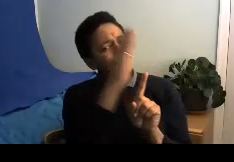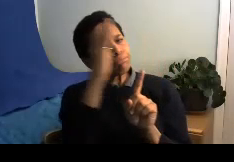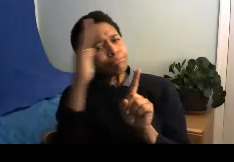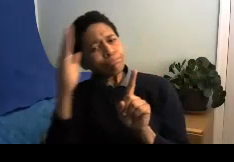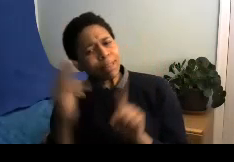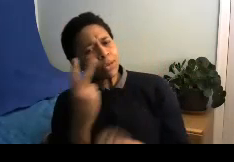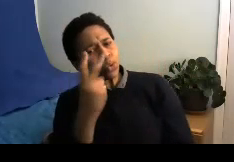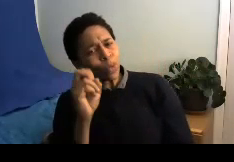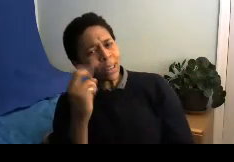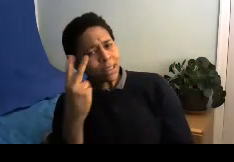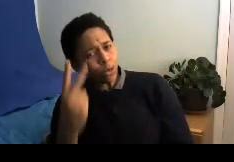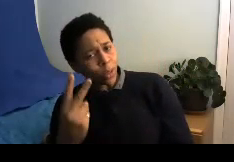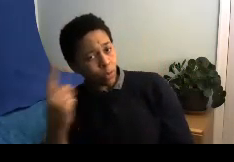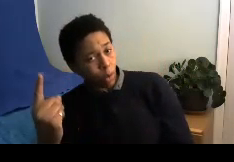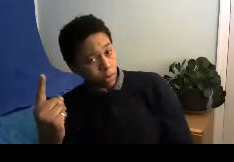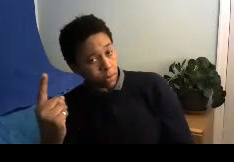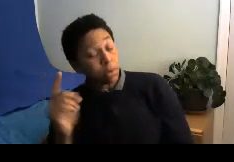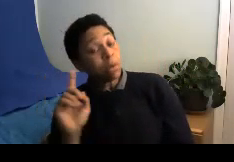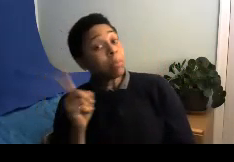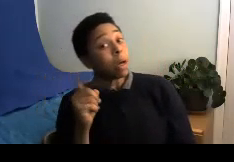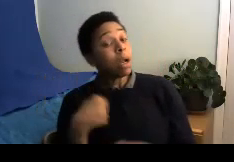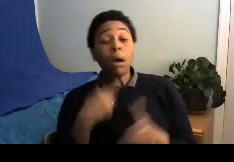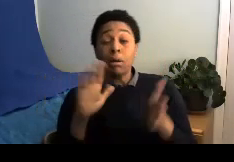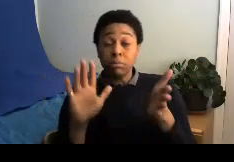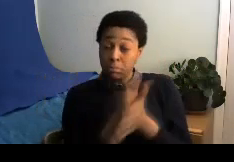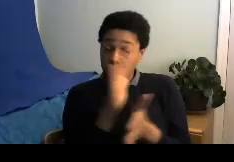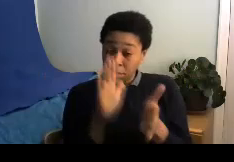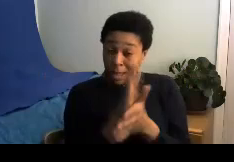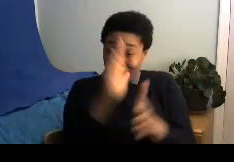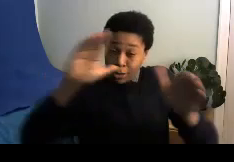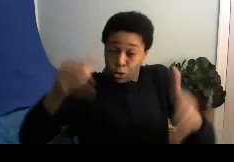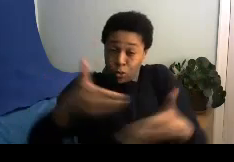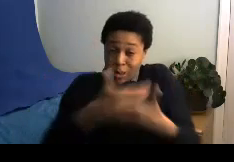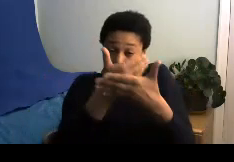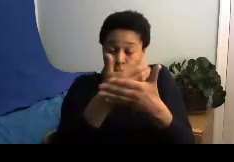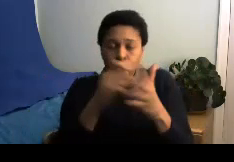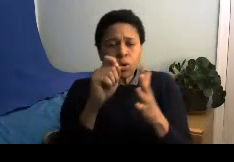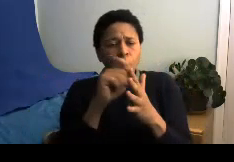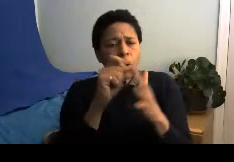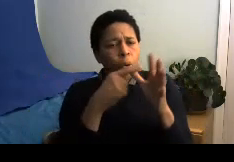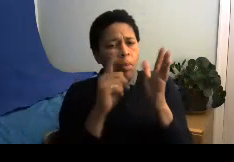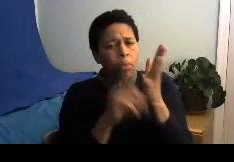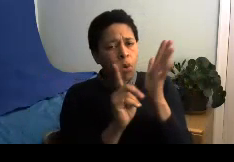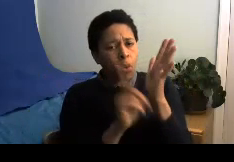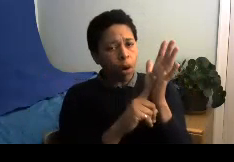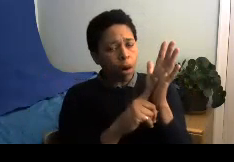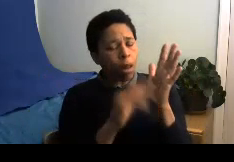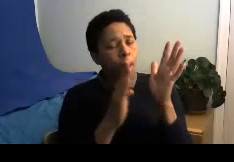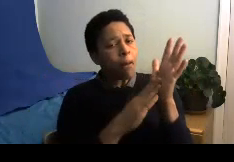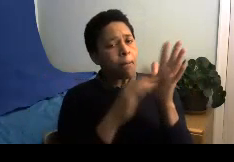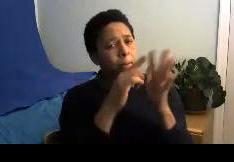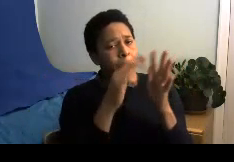couldn't be more delighted to introduce Paul Mendez, author of Rainbow Milk.